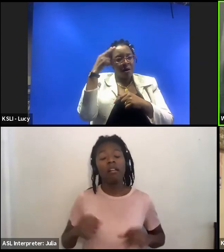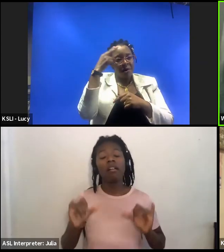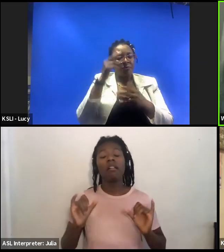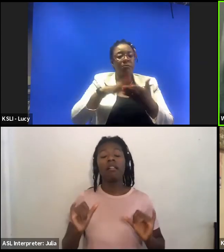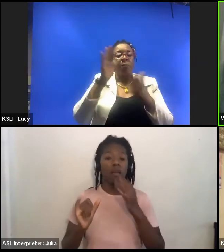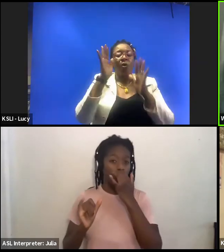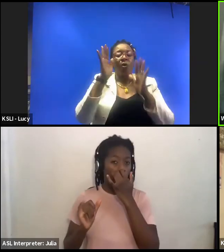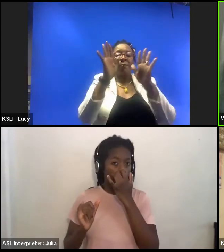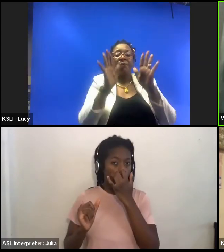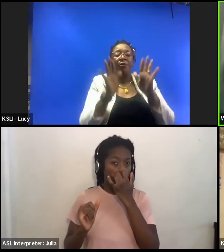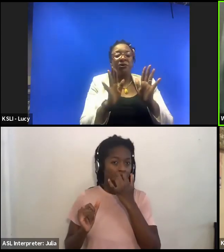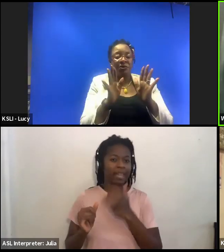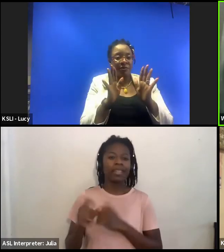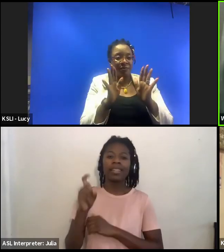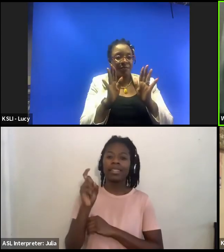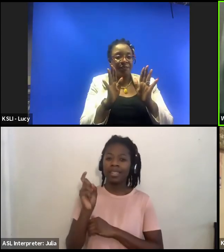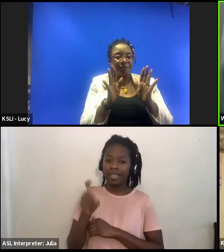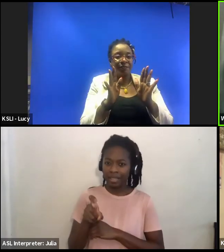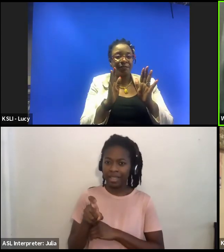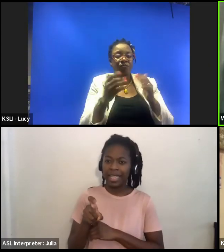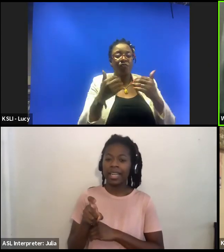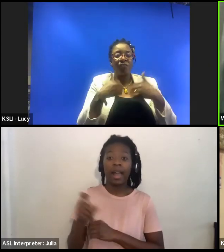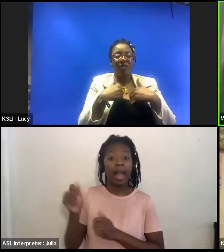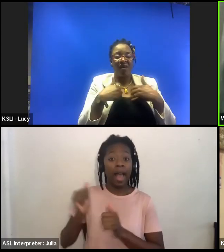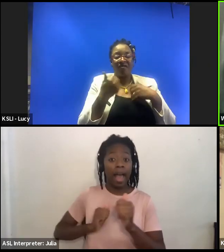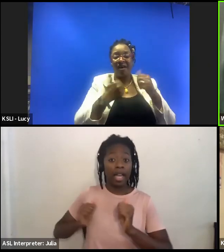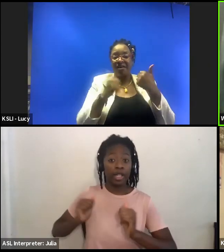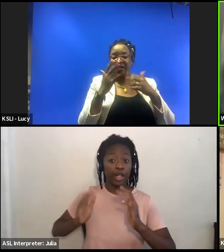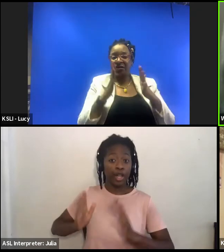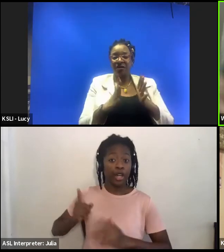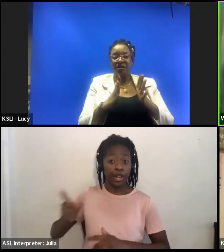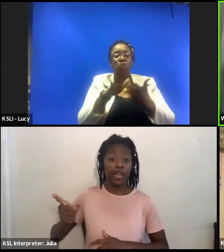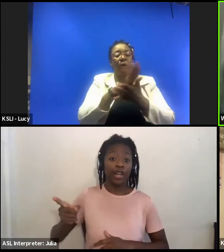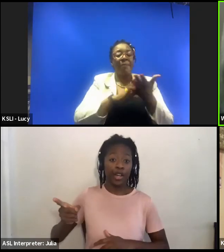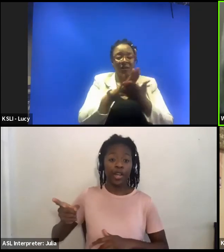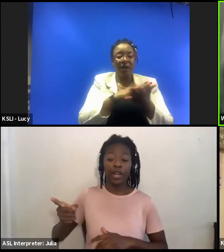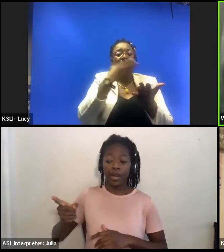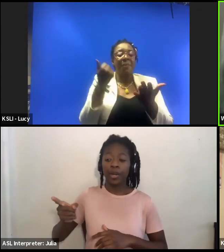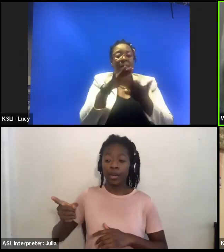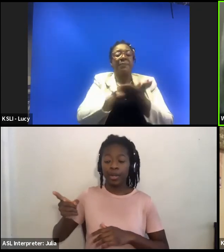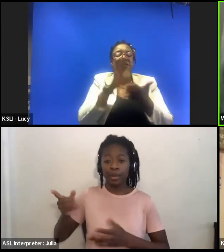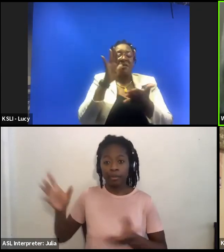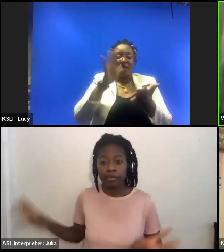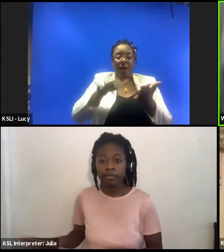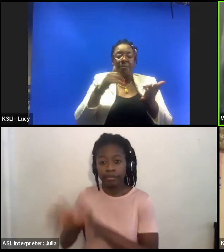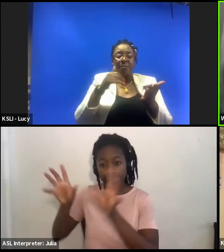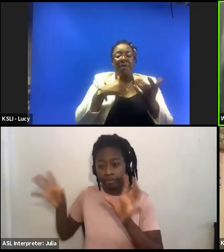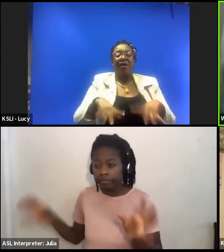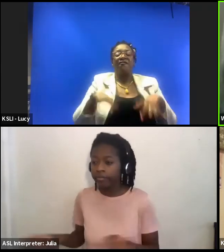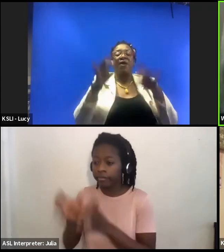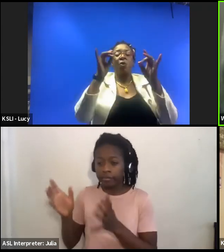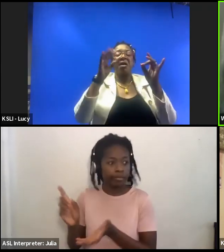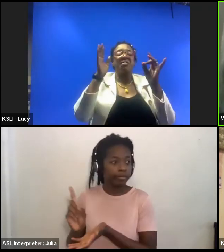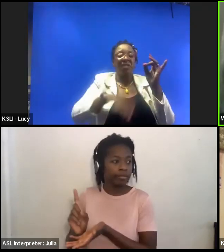to get an actor to a better place than I found them, rather than getting perfection